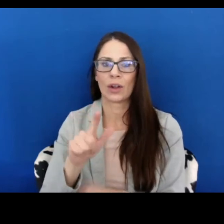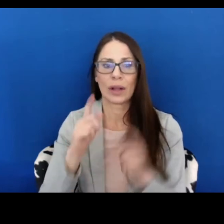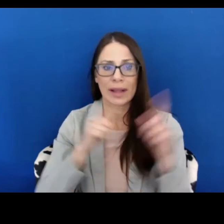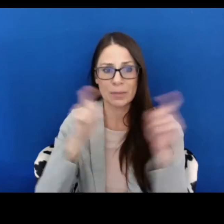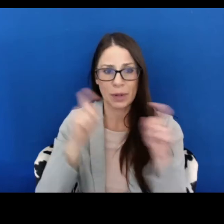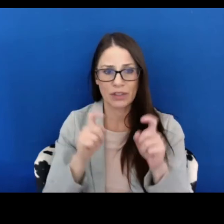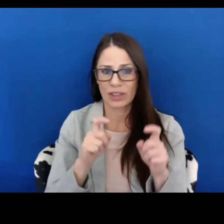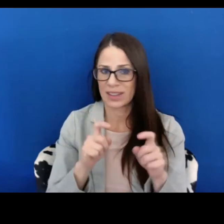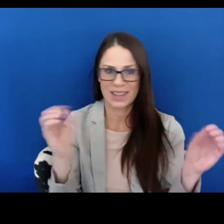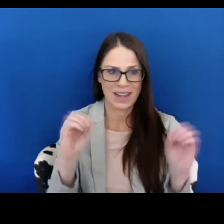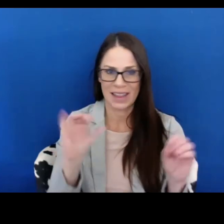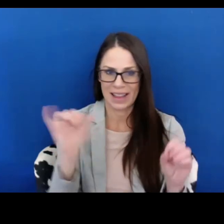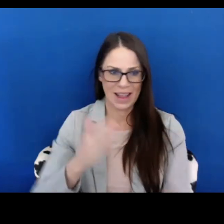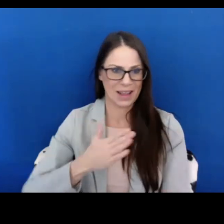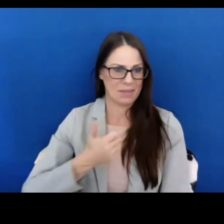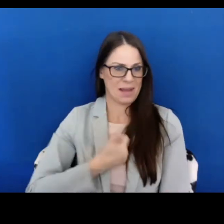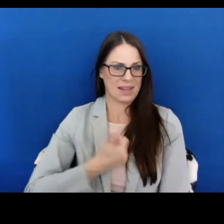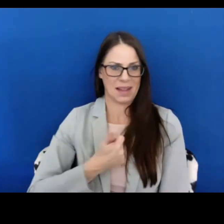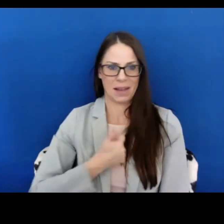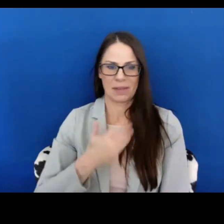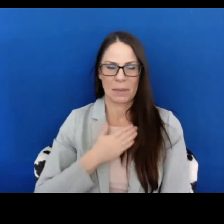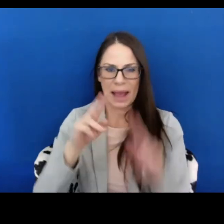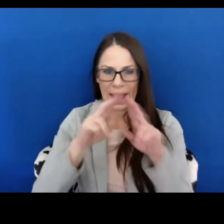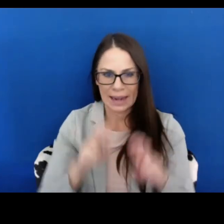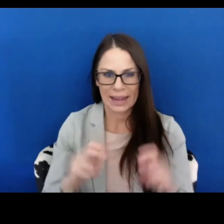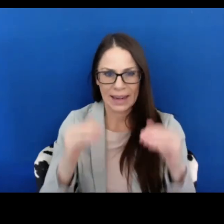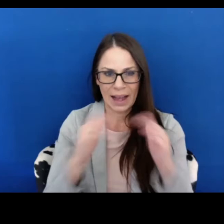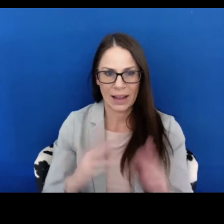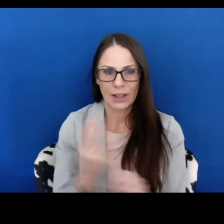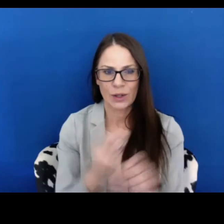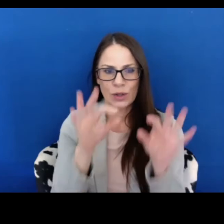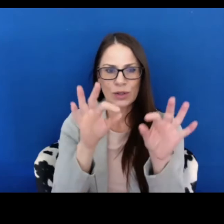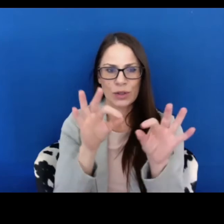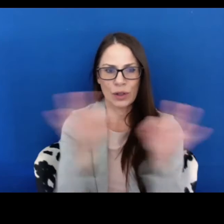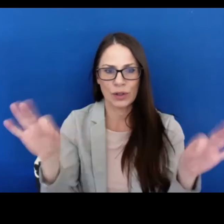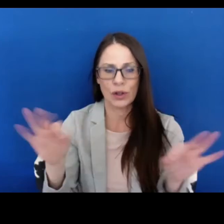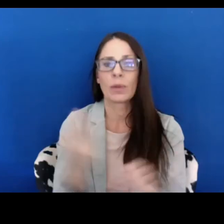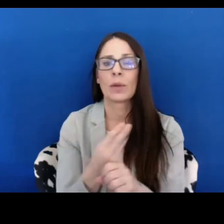my analytic philosophy colleagues, use the term. He means idiosyncratic communicative